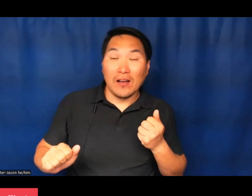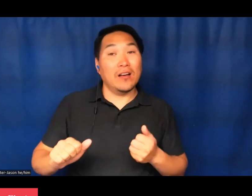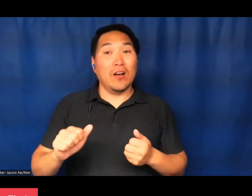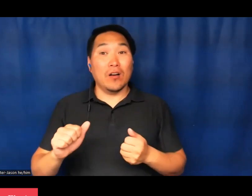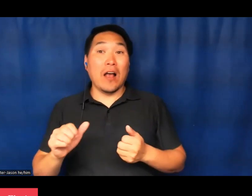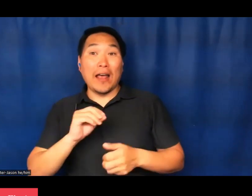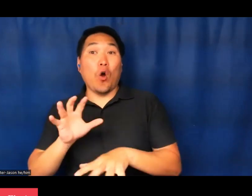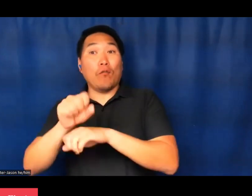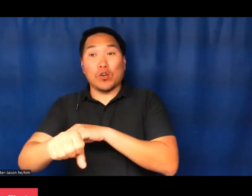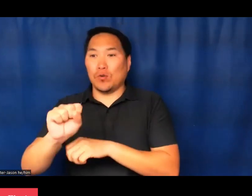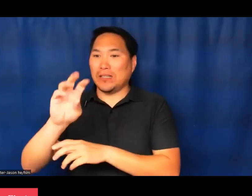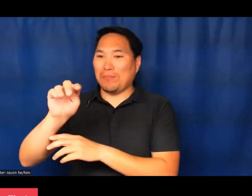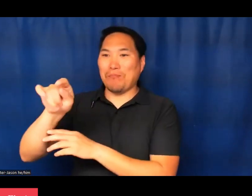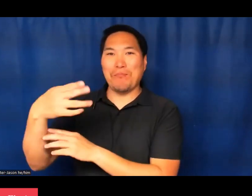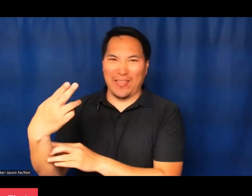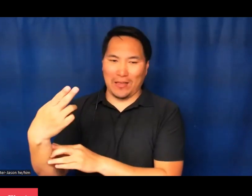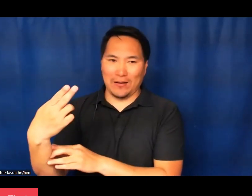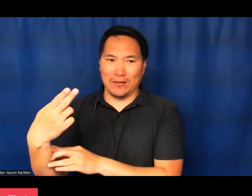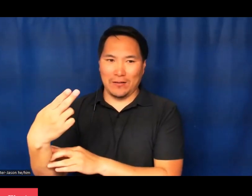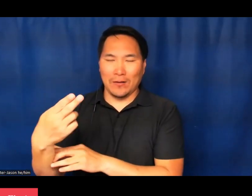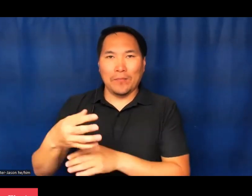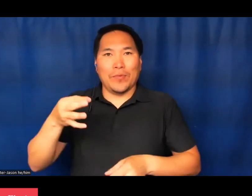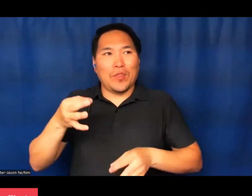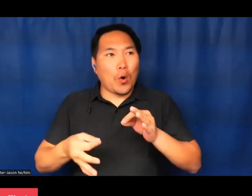Now, the Court has moved incrementally in that direction.